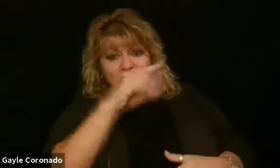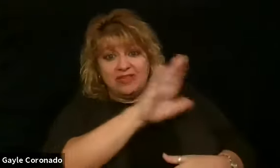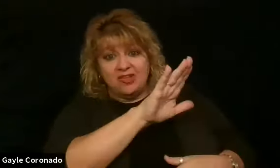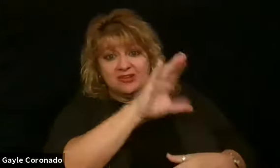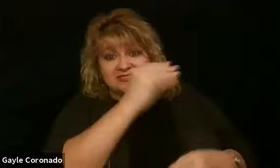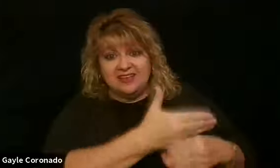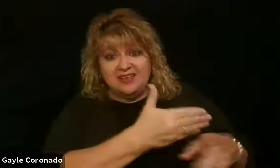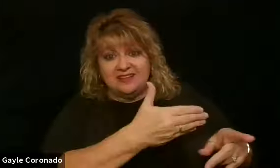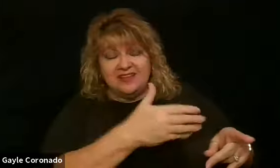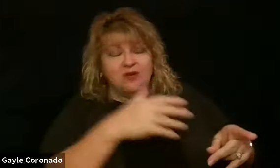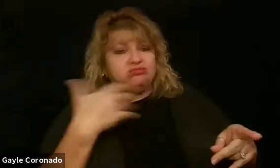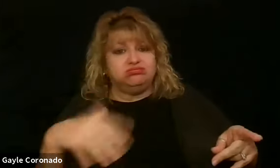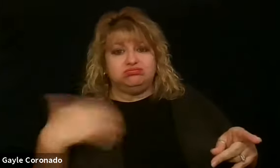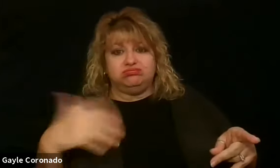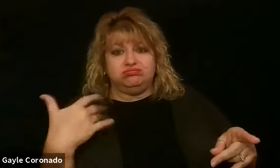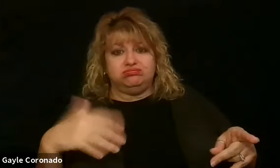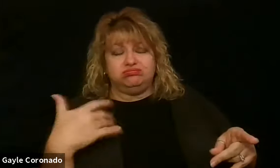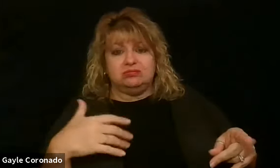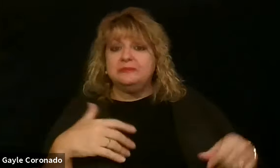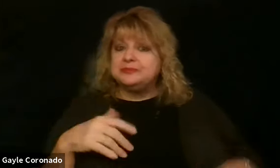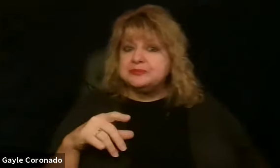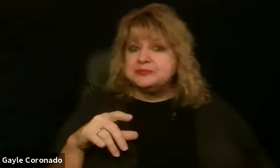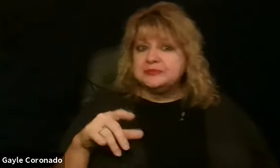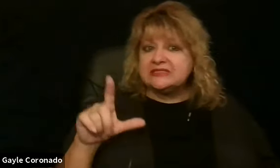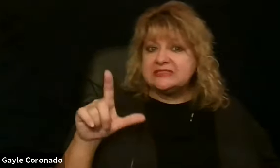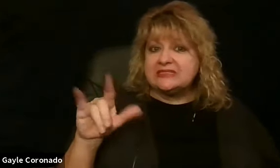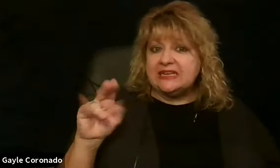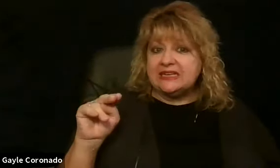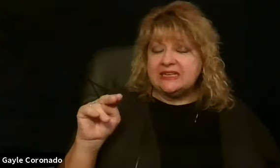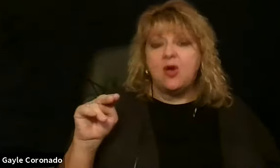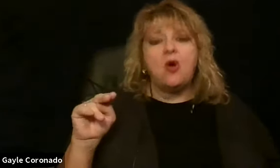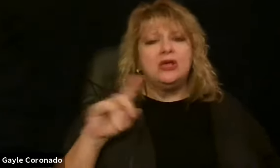It's so important to have that community and that support system around you.